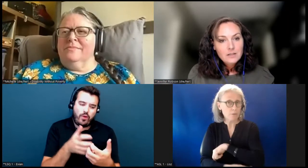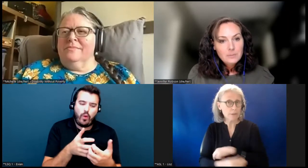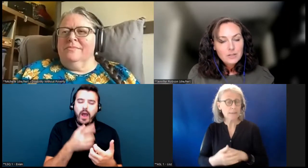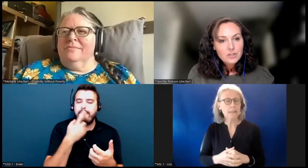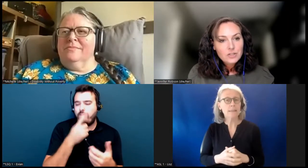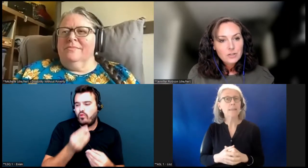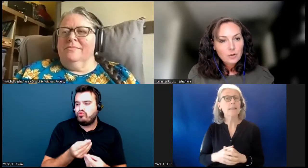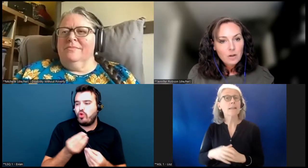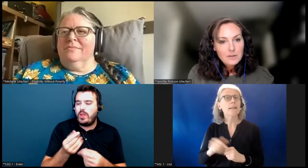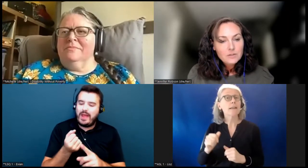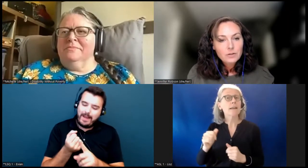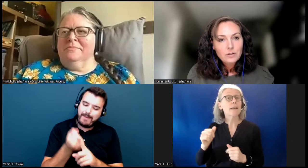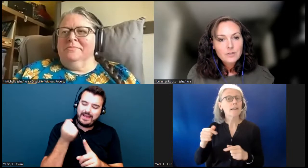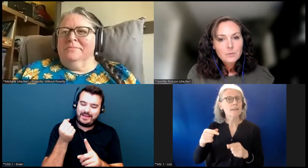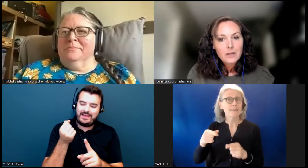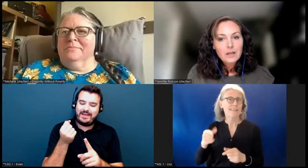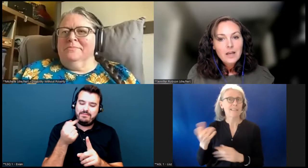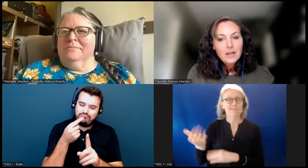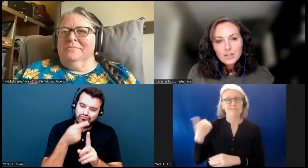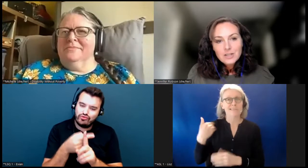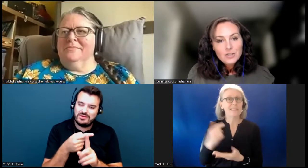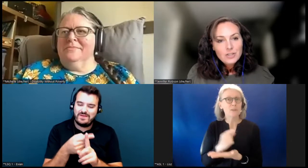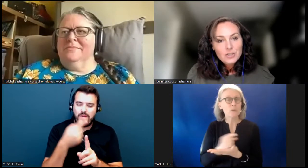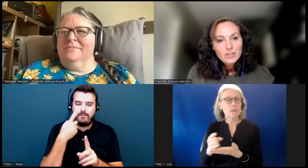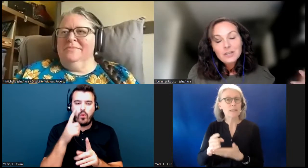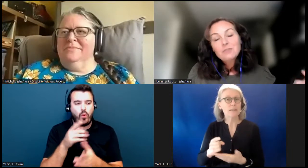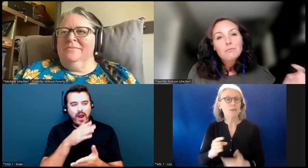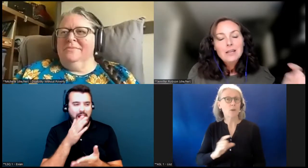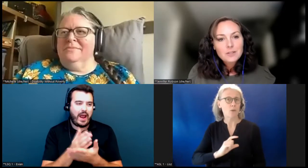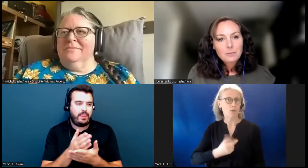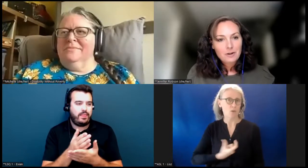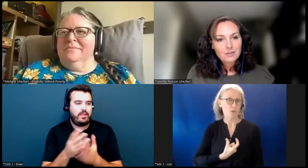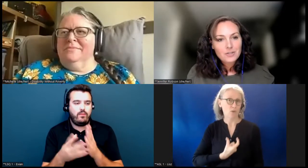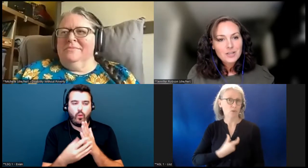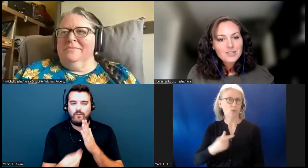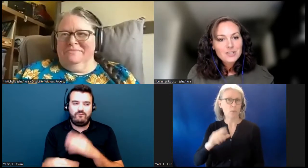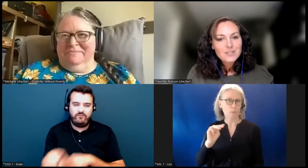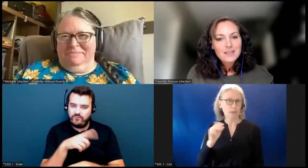SPEECH OR COMMENTS EARLERRIER THIS WEEK, SHE ACTUALLY RAISED THE BAR. SHE DIDN'T JUST SAY